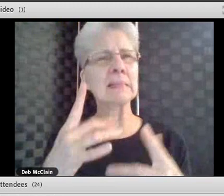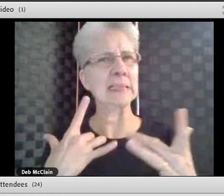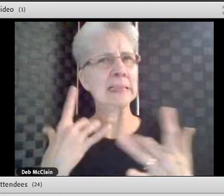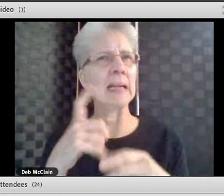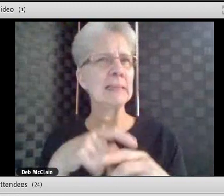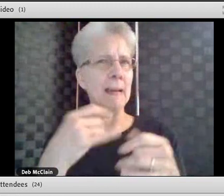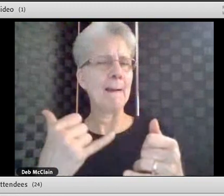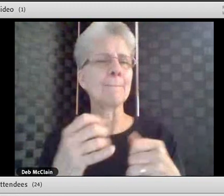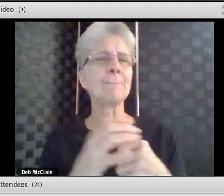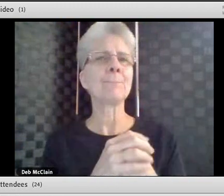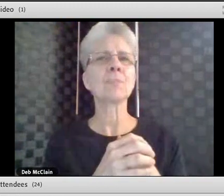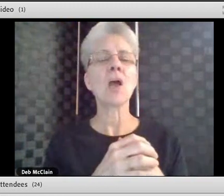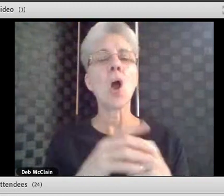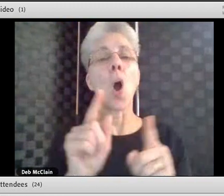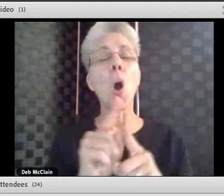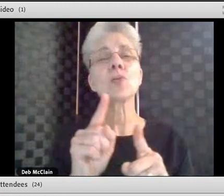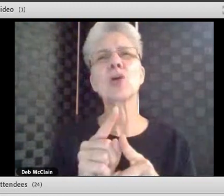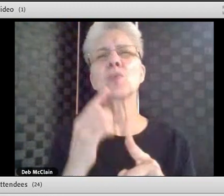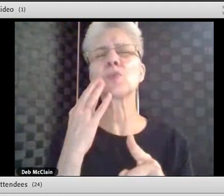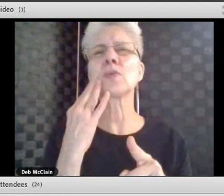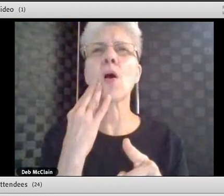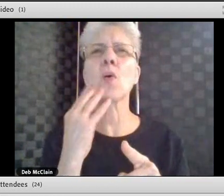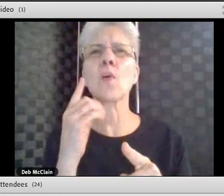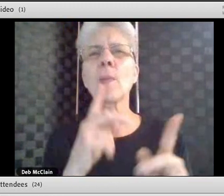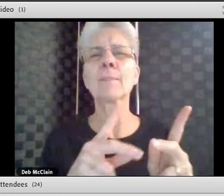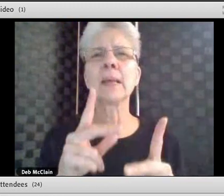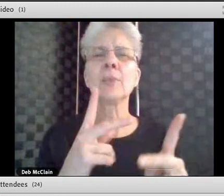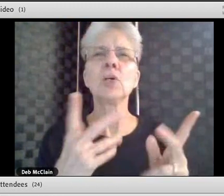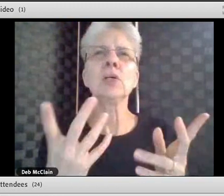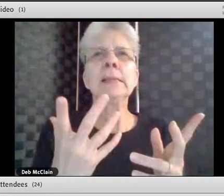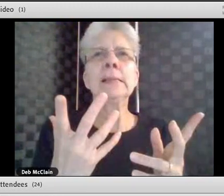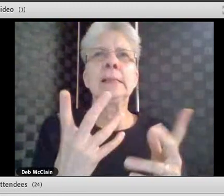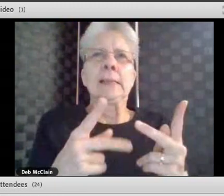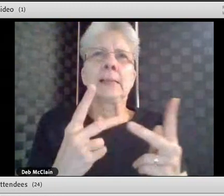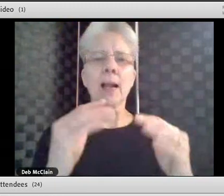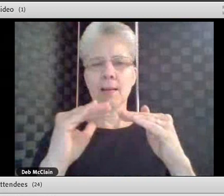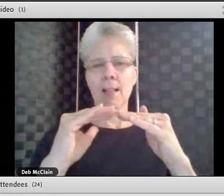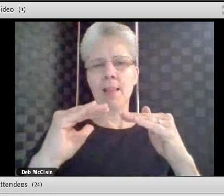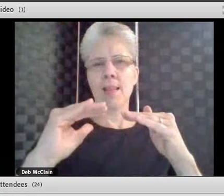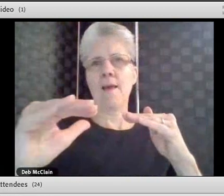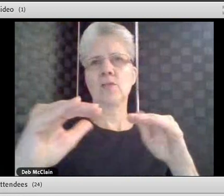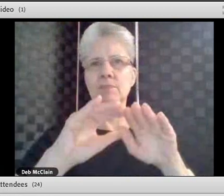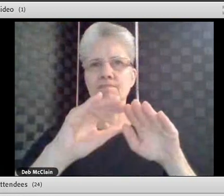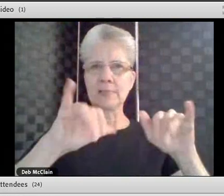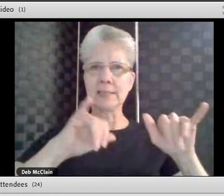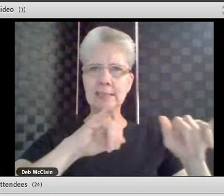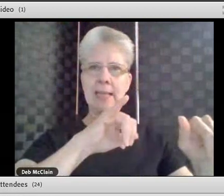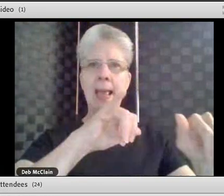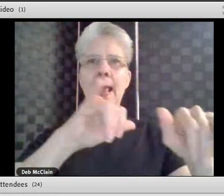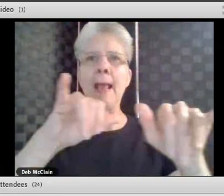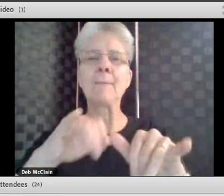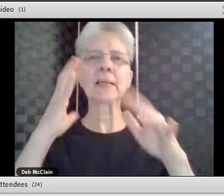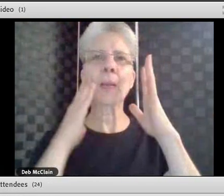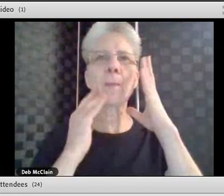and maybe when you grew up. It's an exciting time. But it's also -- You know, for people, it kind of levels the playing field